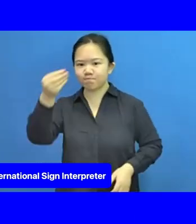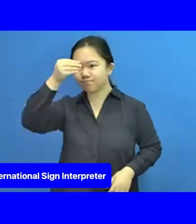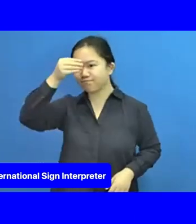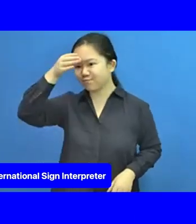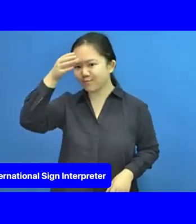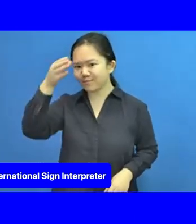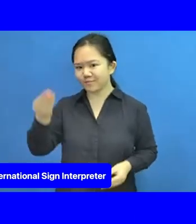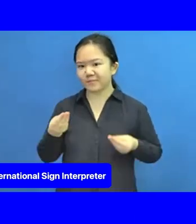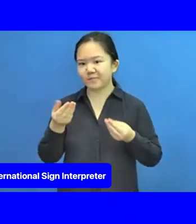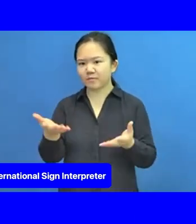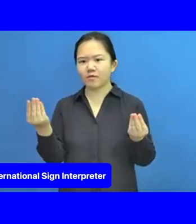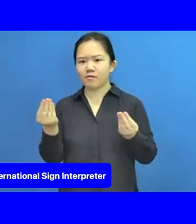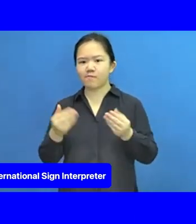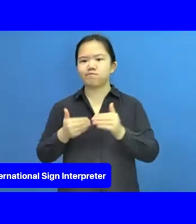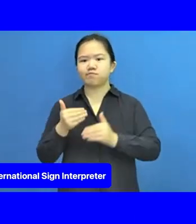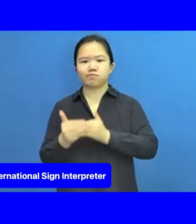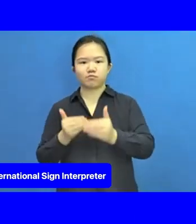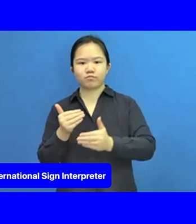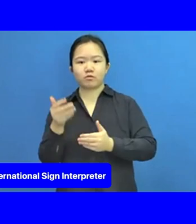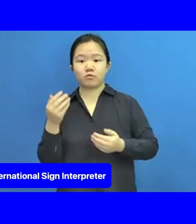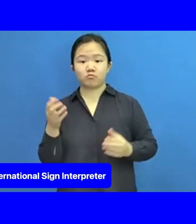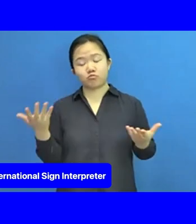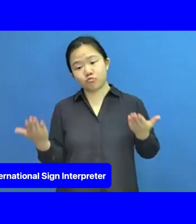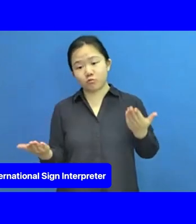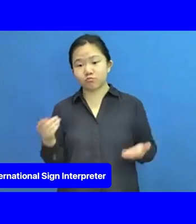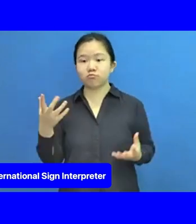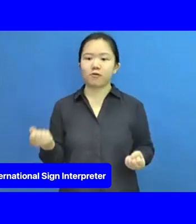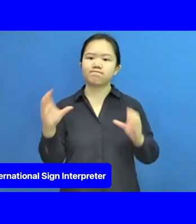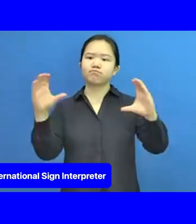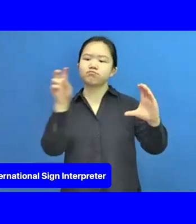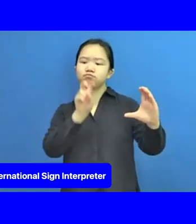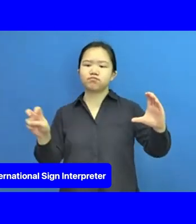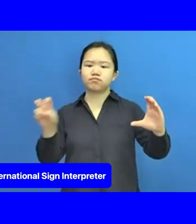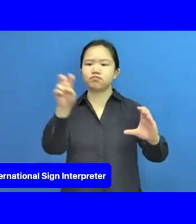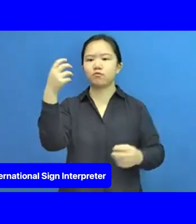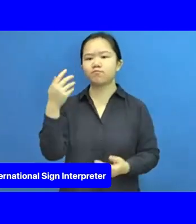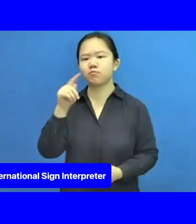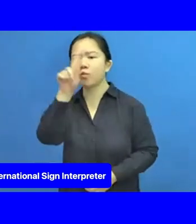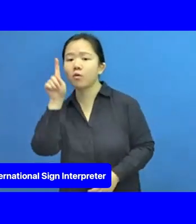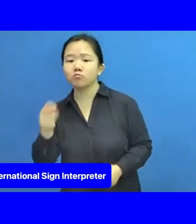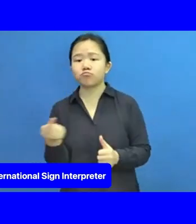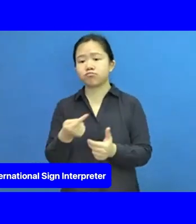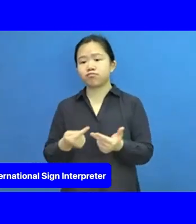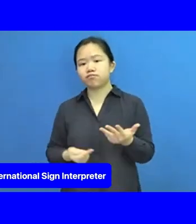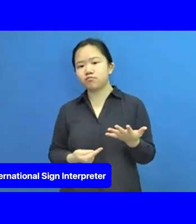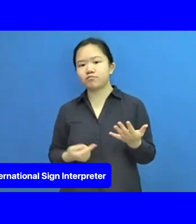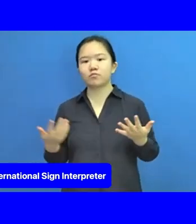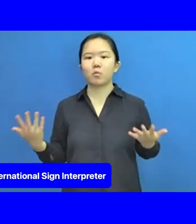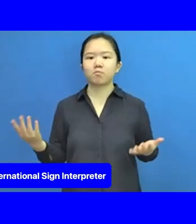to the great diversity of the performing arts that are also represented by our member federations